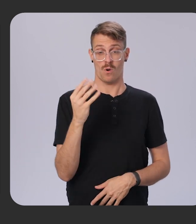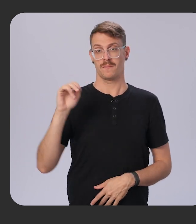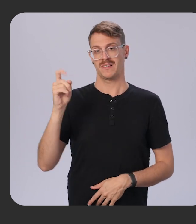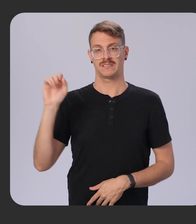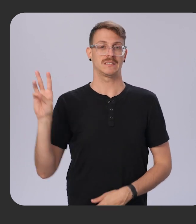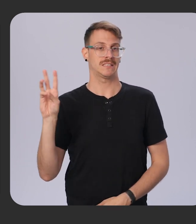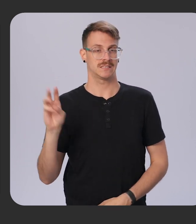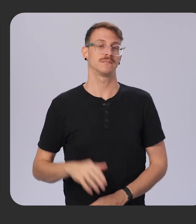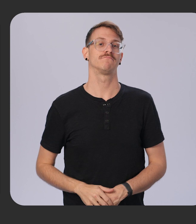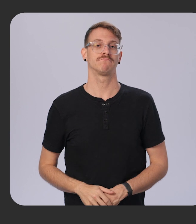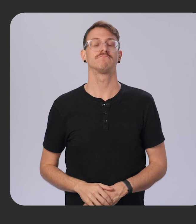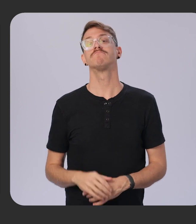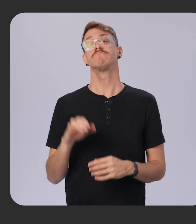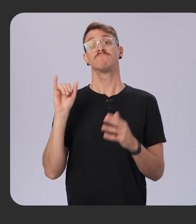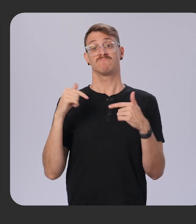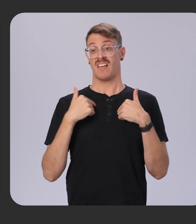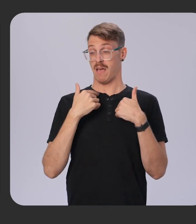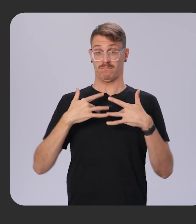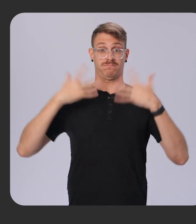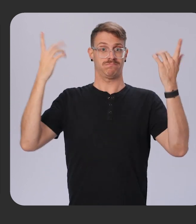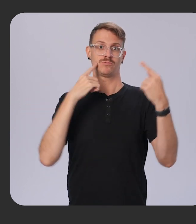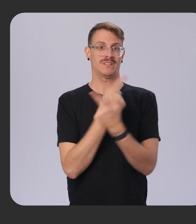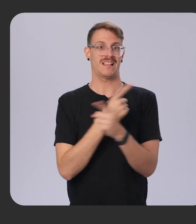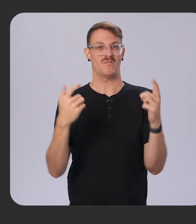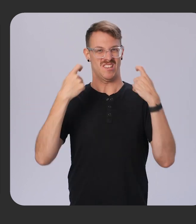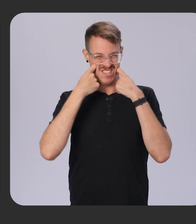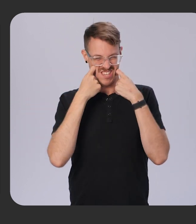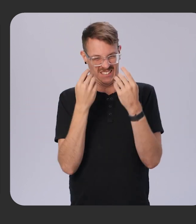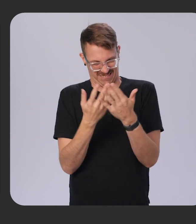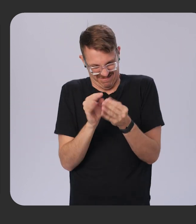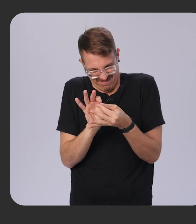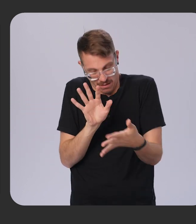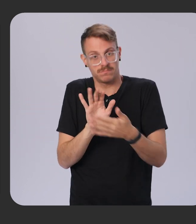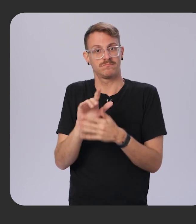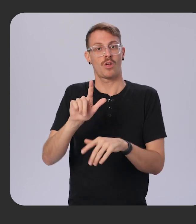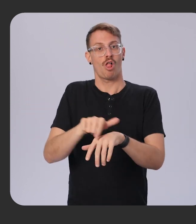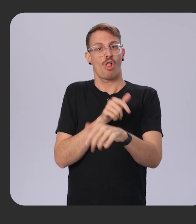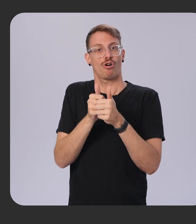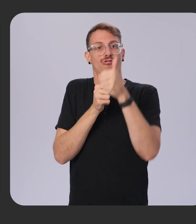And I'm excited to announce that we have just released long range depth, which is available now.